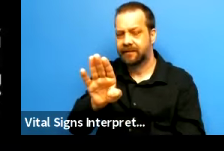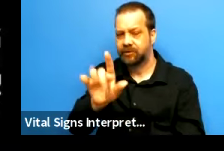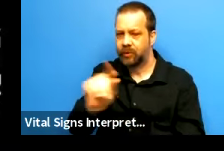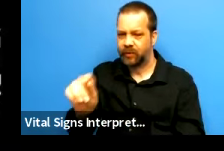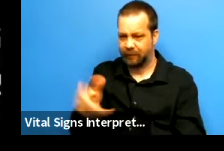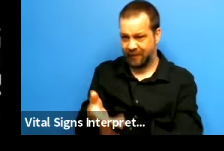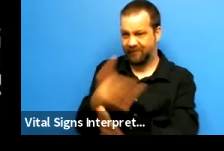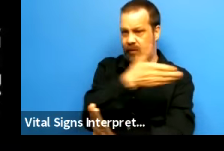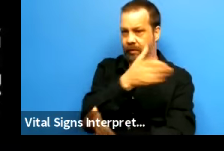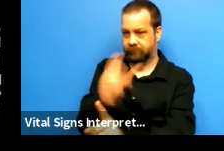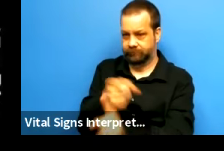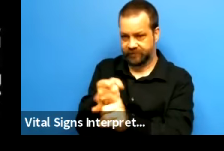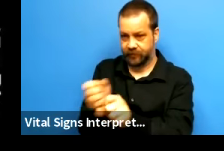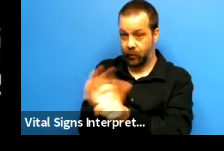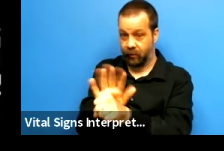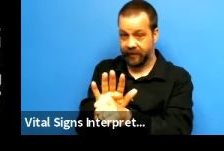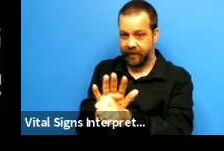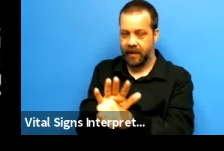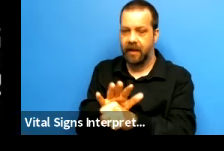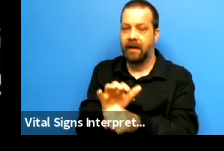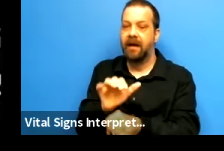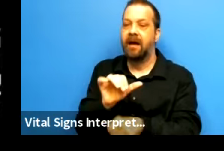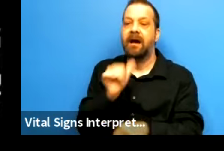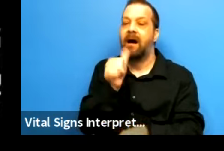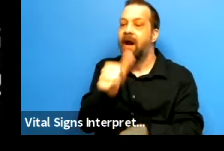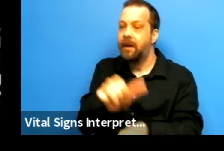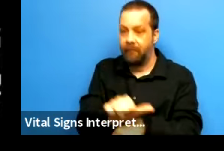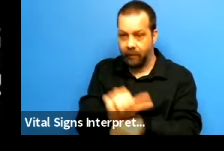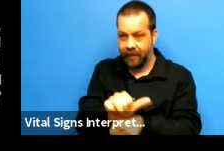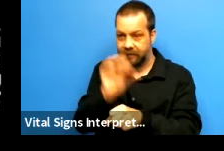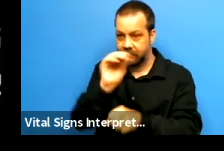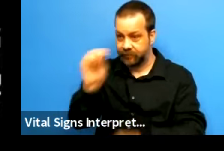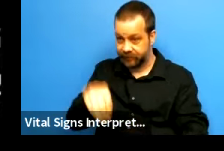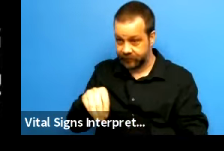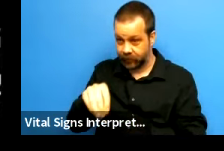the unemployment rate of people with disabilities